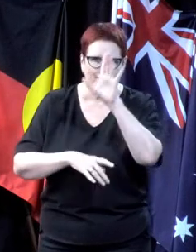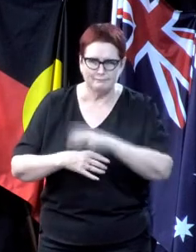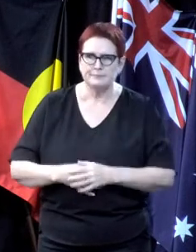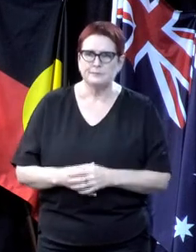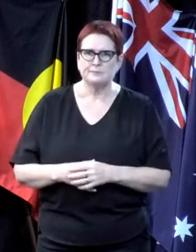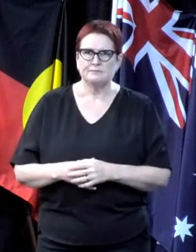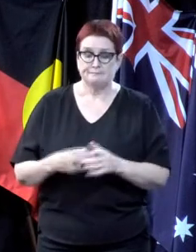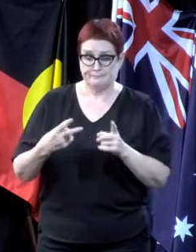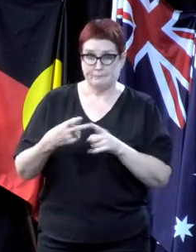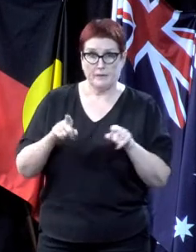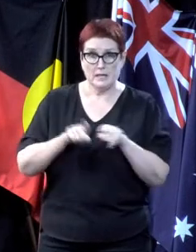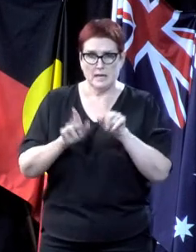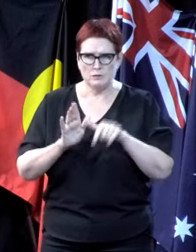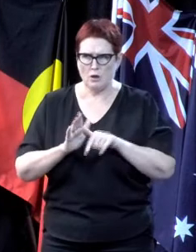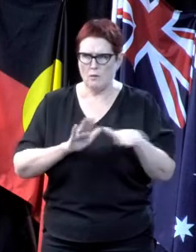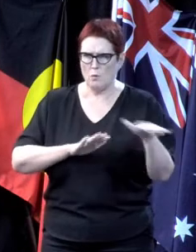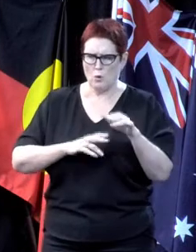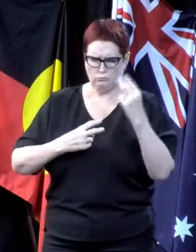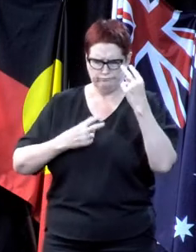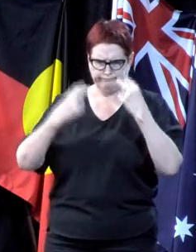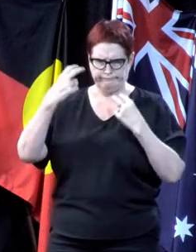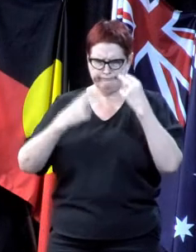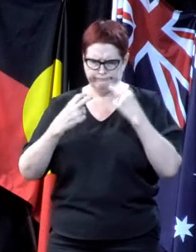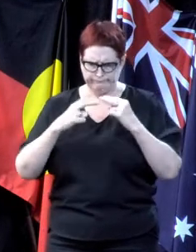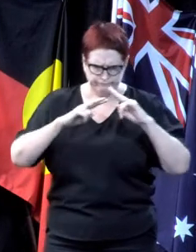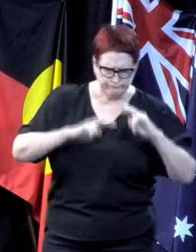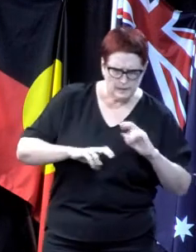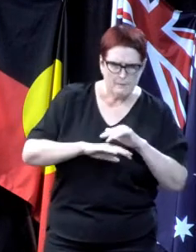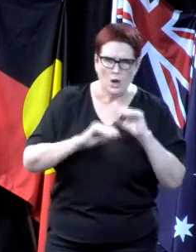and in – in the classroom and making sure that we had the best quality